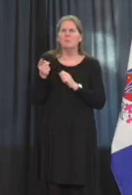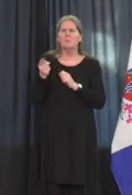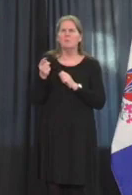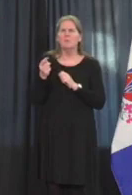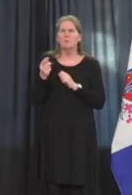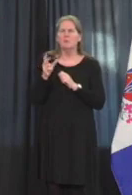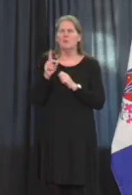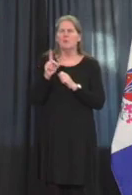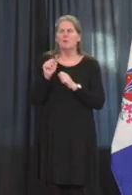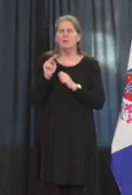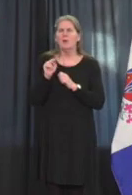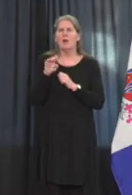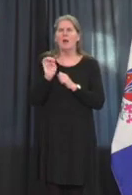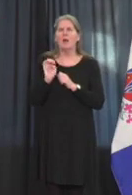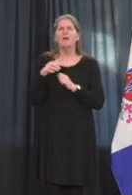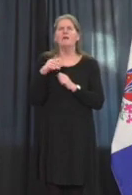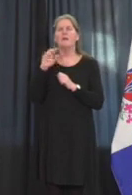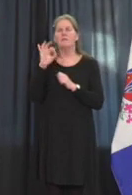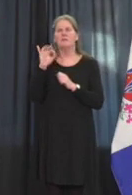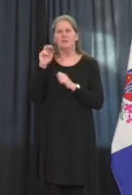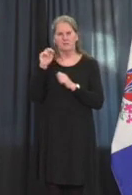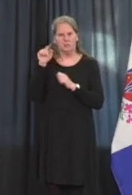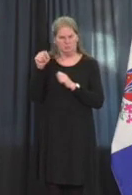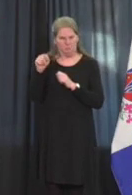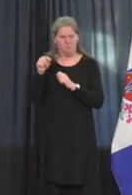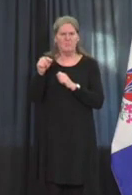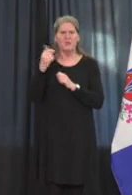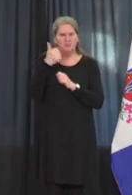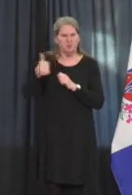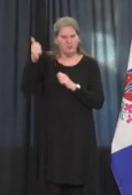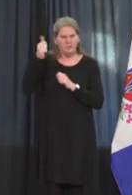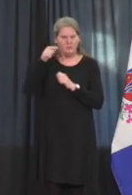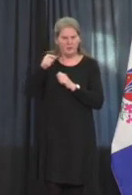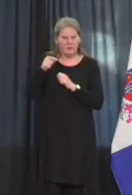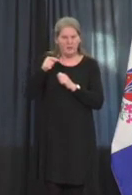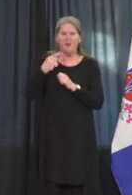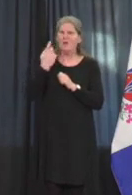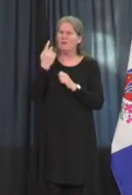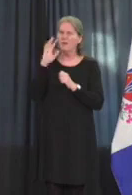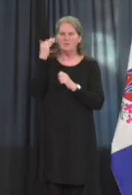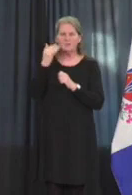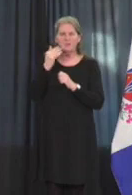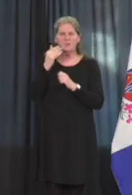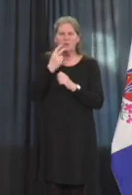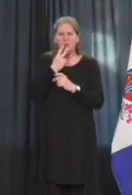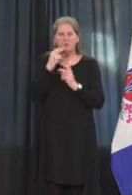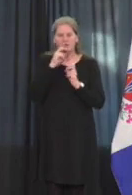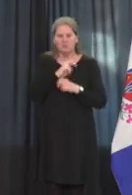THE KILLARNEY FIRST NATION AND CHIEF DIXON AND EXPLAIN THAT A TRAVELLER HAD GONE OFF THE ROAD